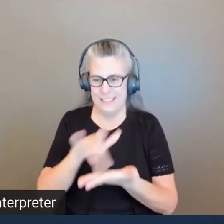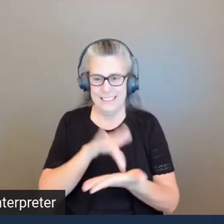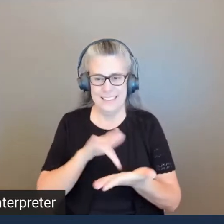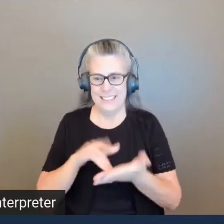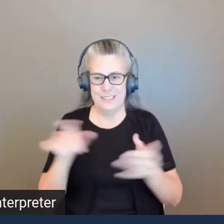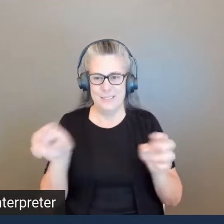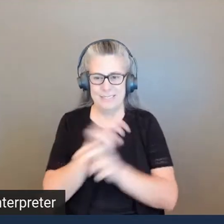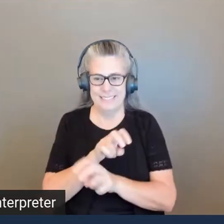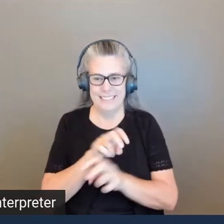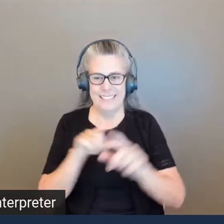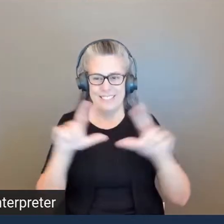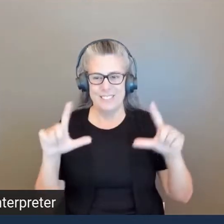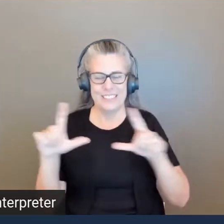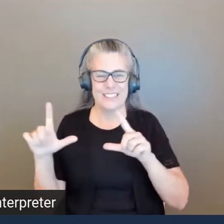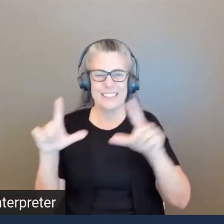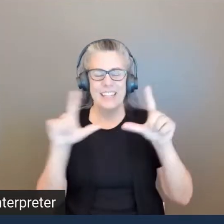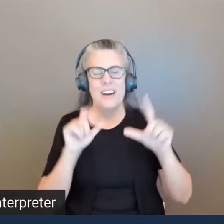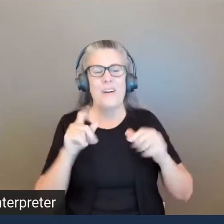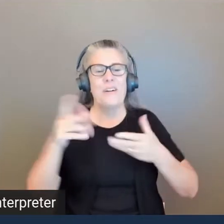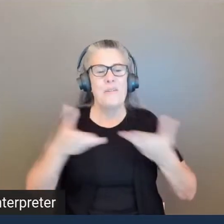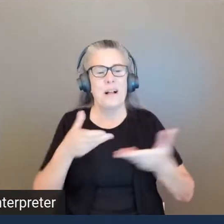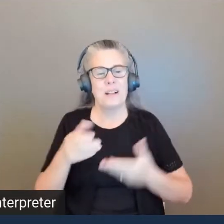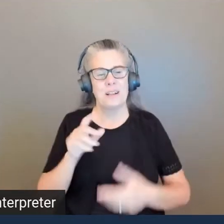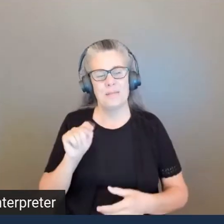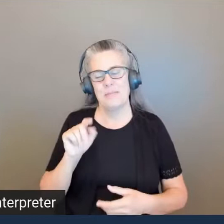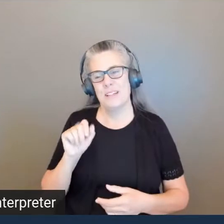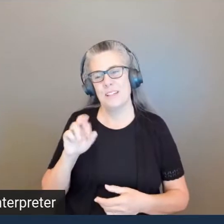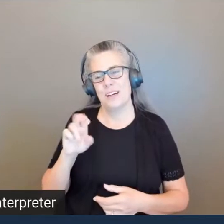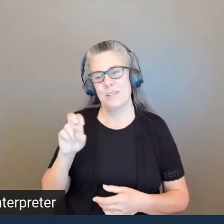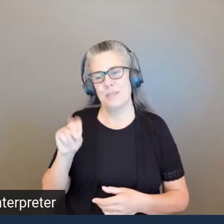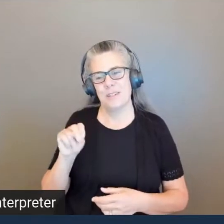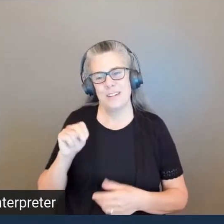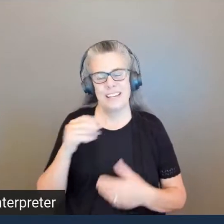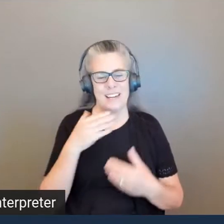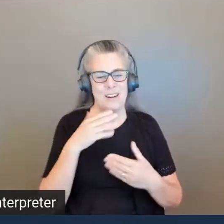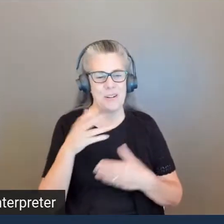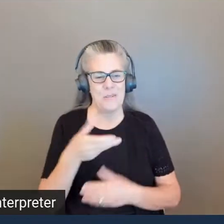welcome, welcome, welcome, welcome, welcome back first of all, we've seen you before.